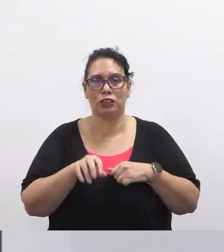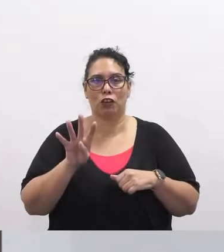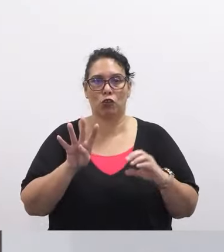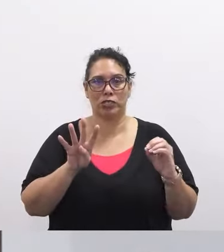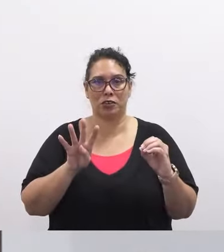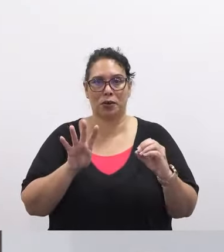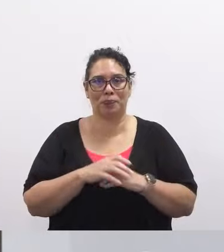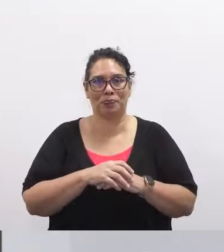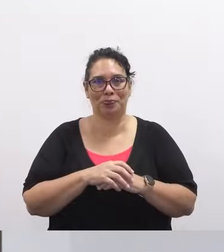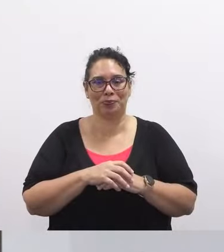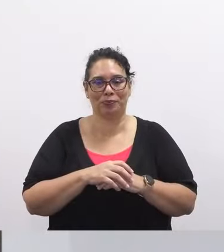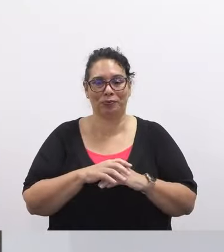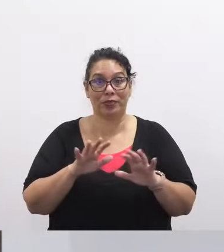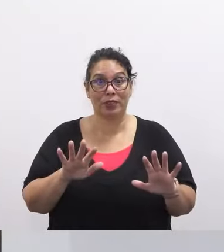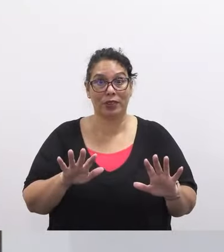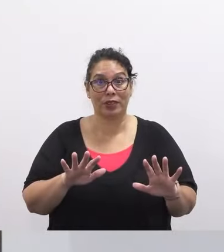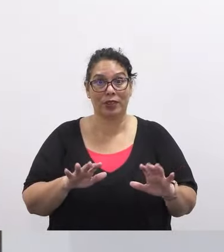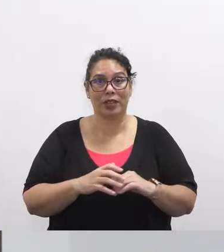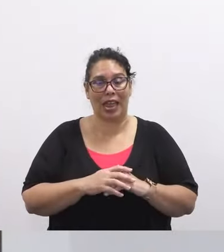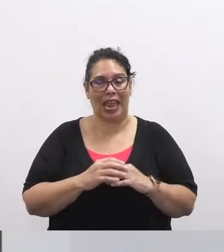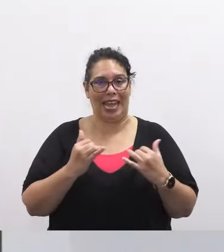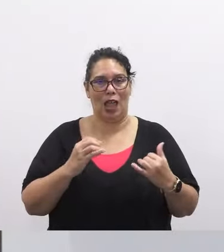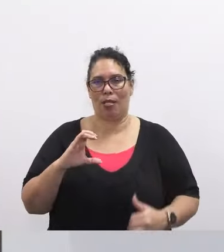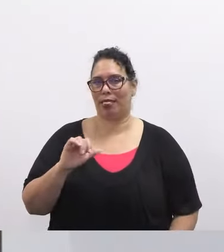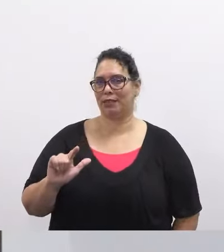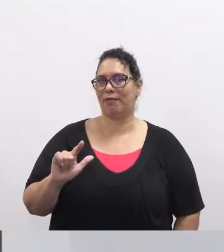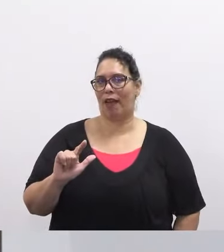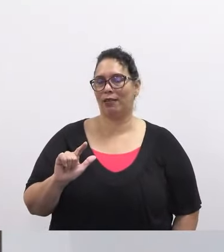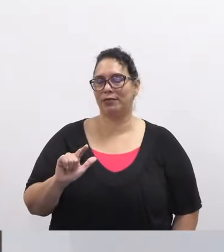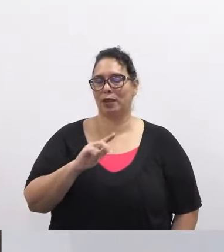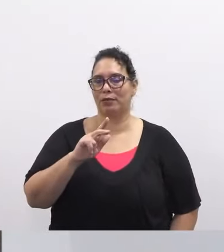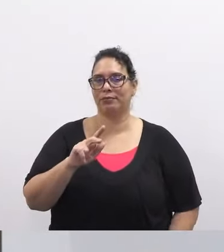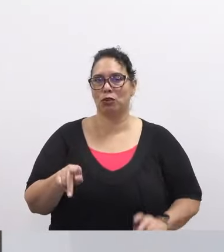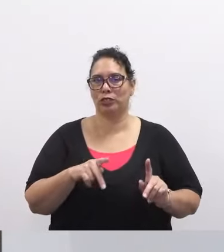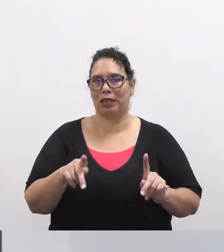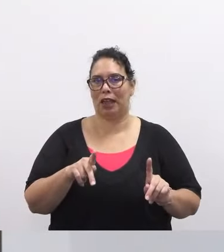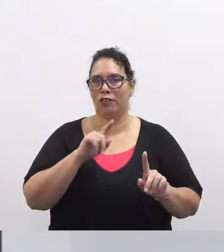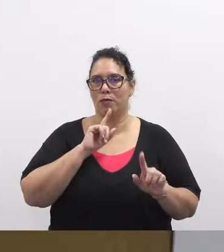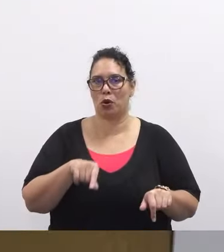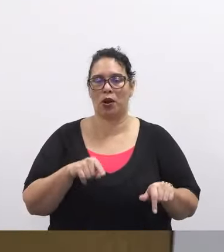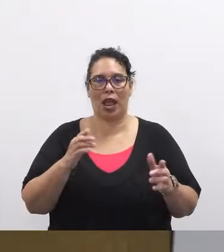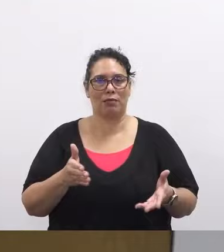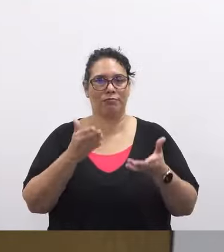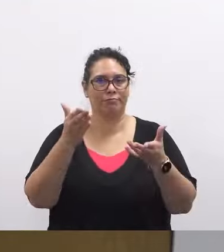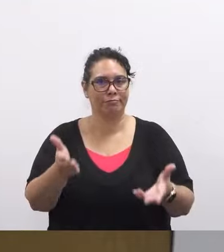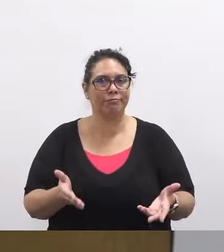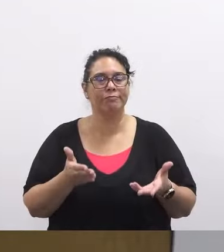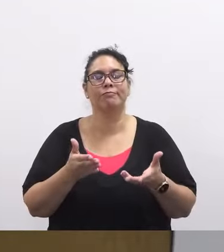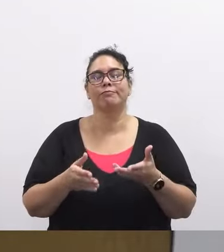All right. Classified personnel report. I present the following proposed actions prepared by the Assistant Superintendent